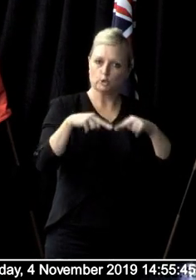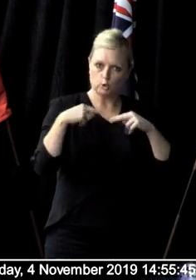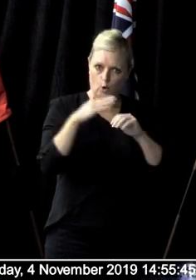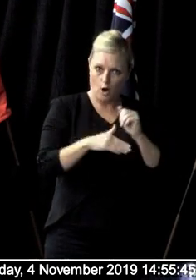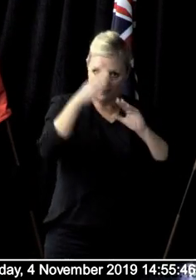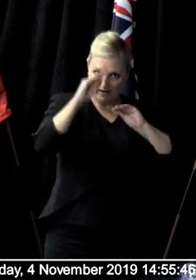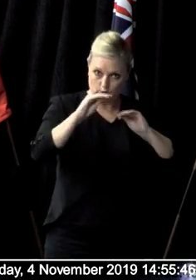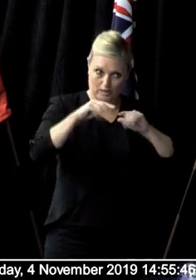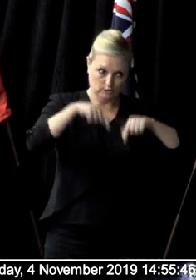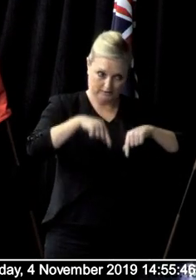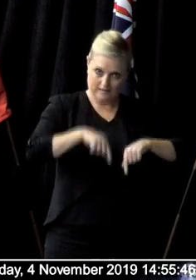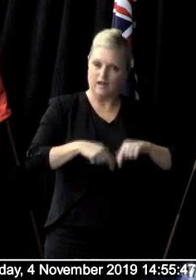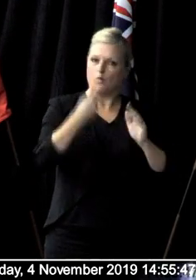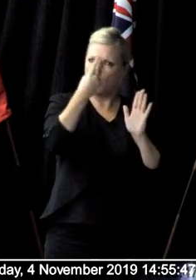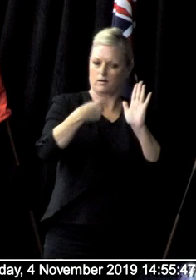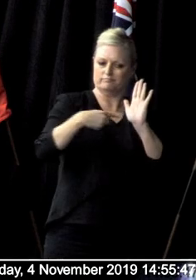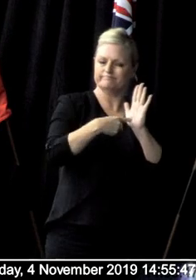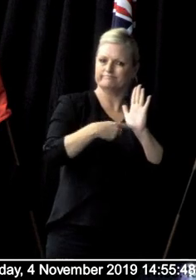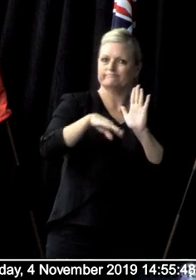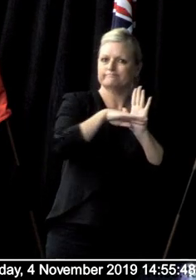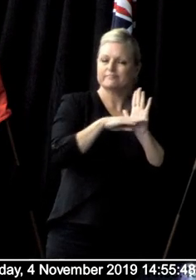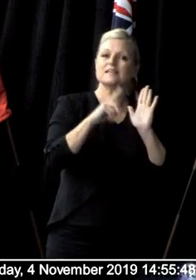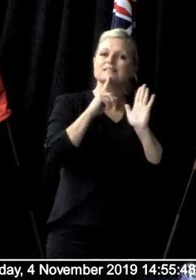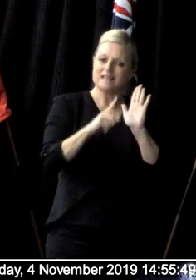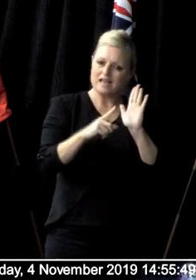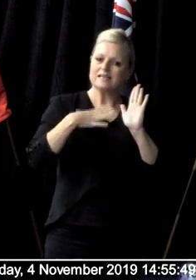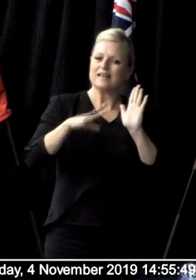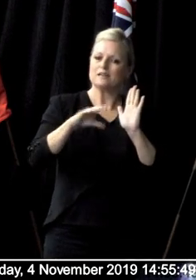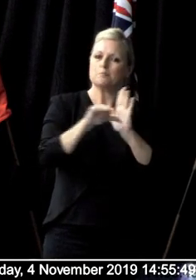And so it was sort of recognised that investment in parent advocacy,